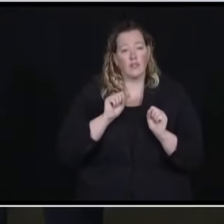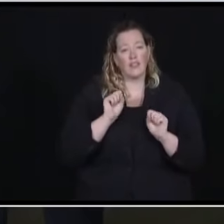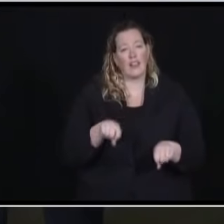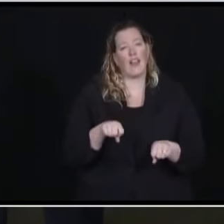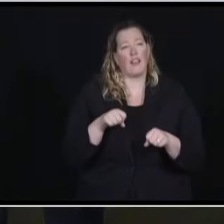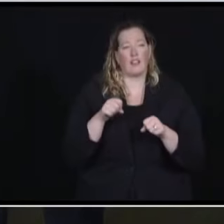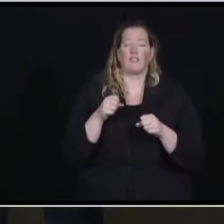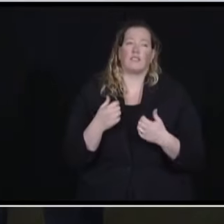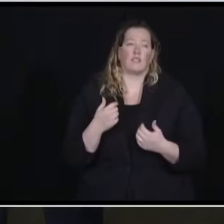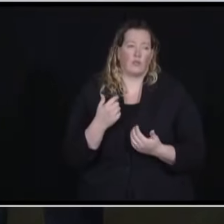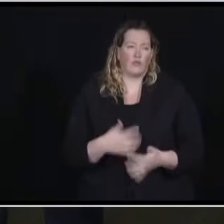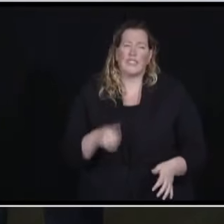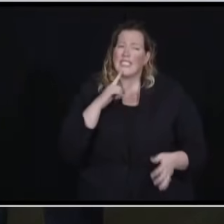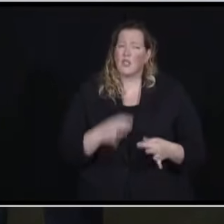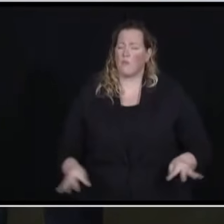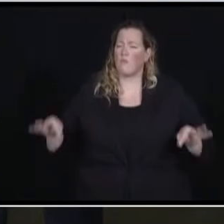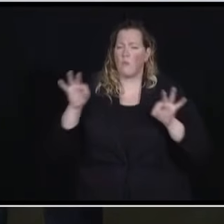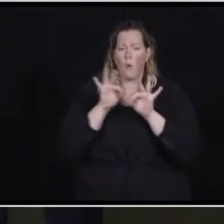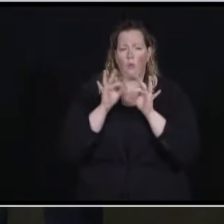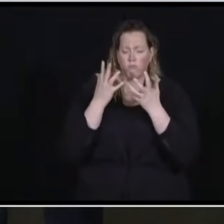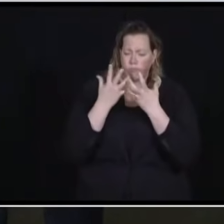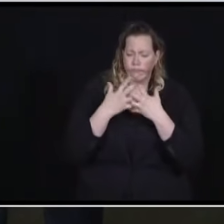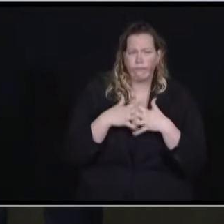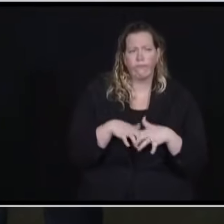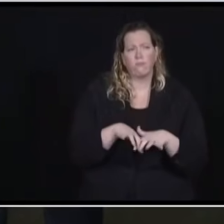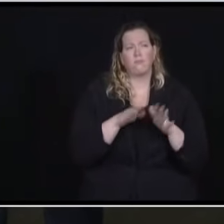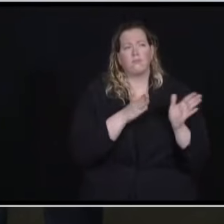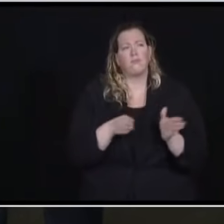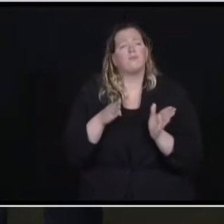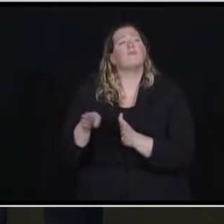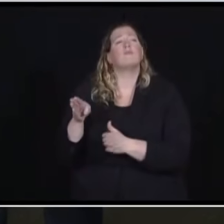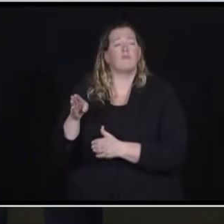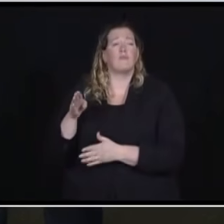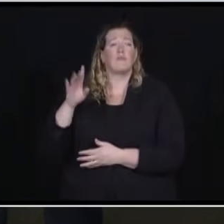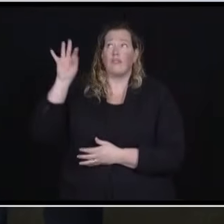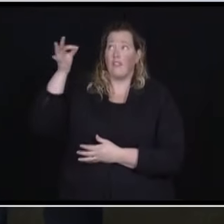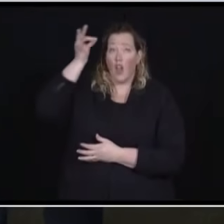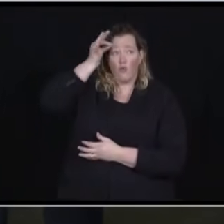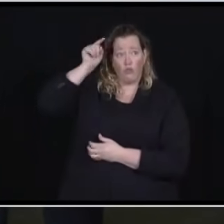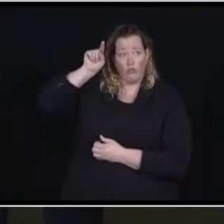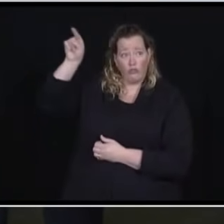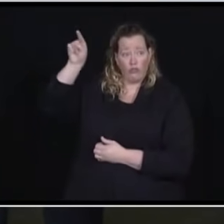And most importantly, it requires coordination and collaboration. With our federal provincial and municipal